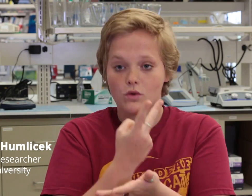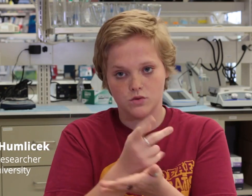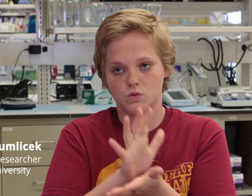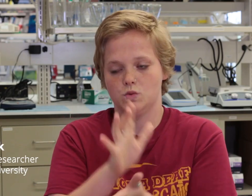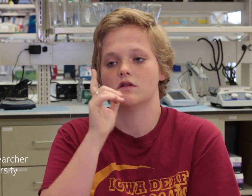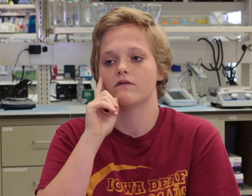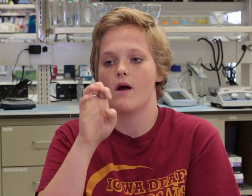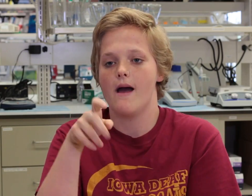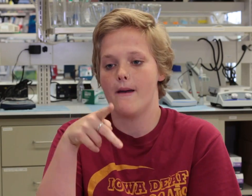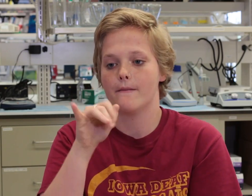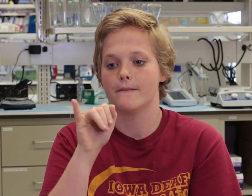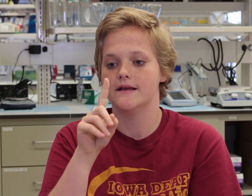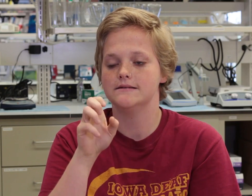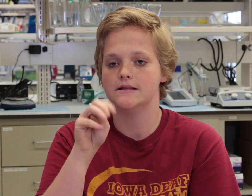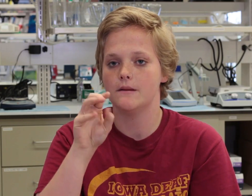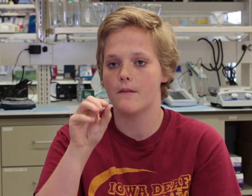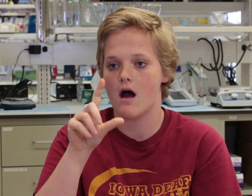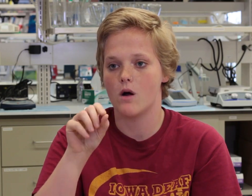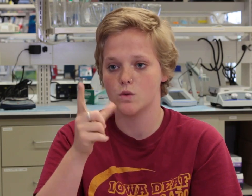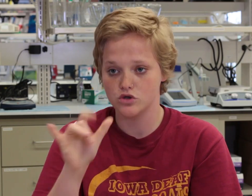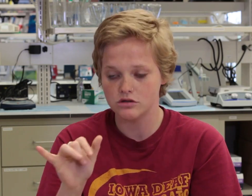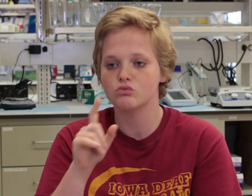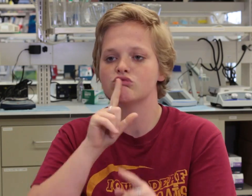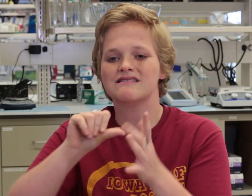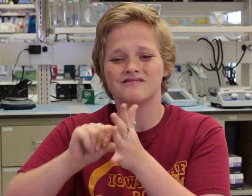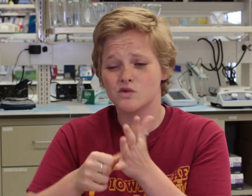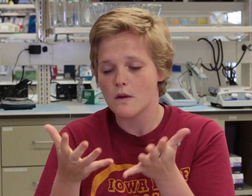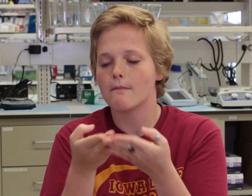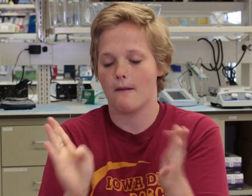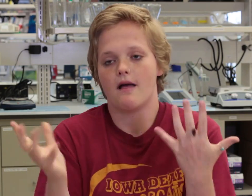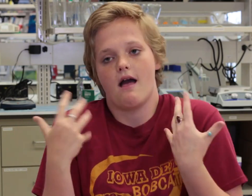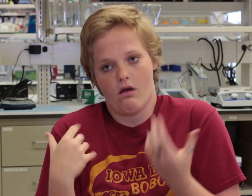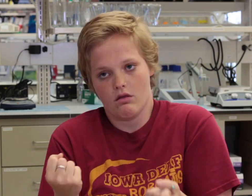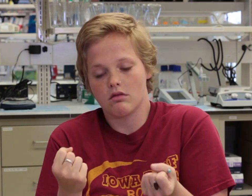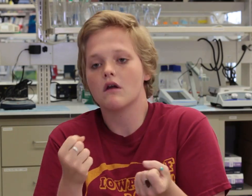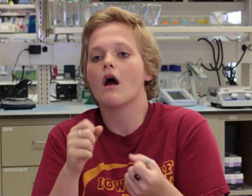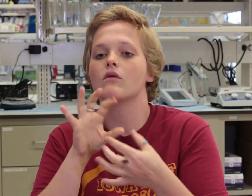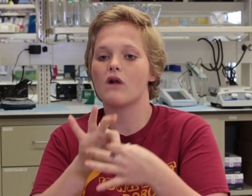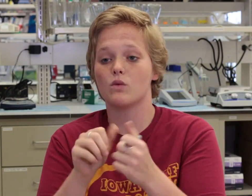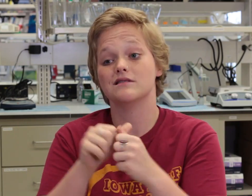Uh, in graduate school, I’d like to go for epidemiology, with an emphasis on public health